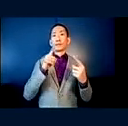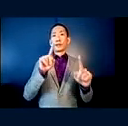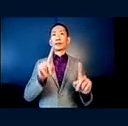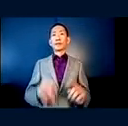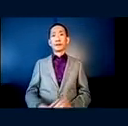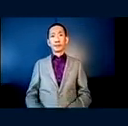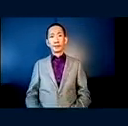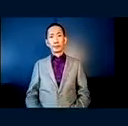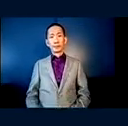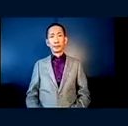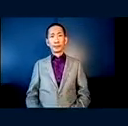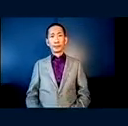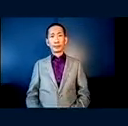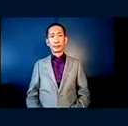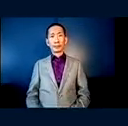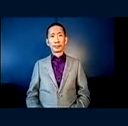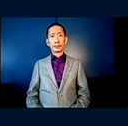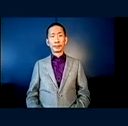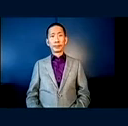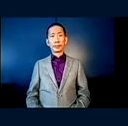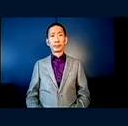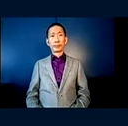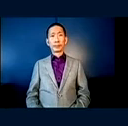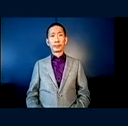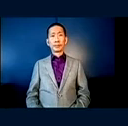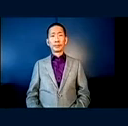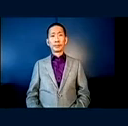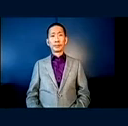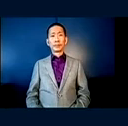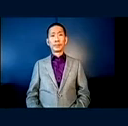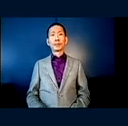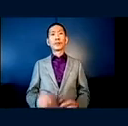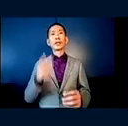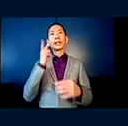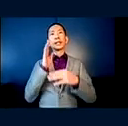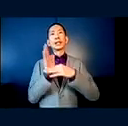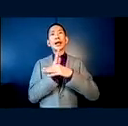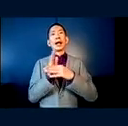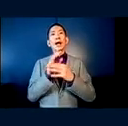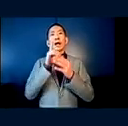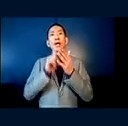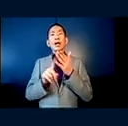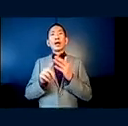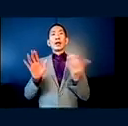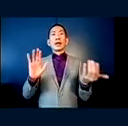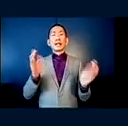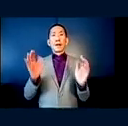COULD BE LESS EFFECTIVE, MORE COST EFFECTIVE. IN THE NEXT SLIDE YOU CAN SEE